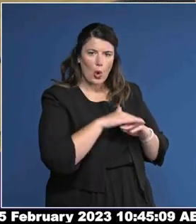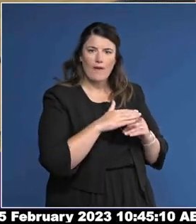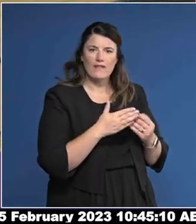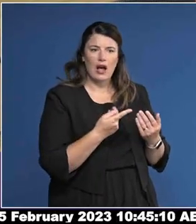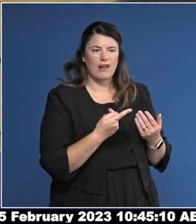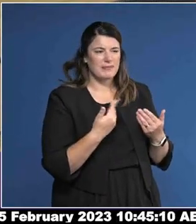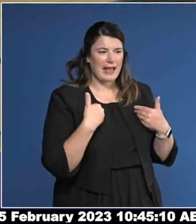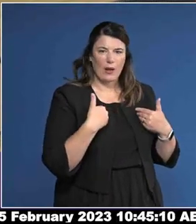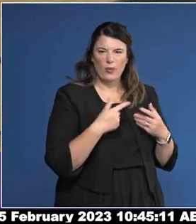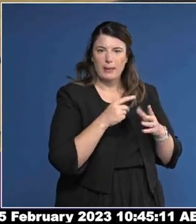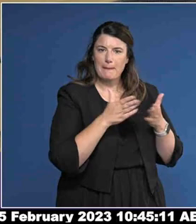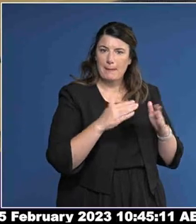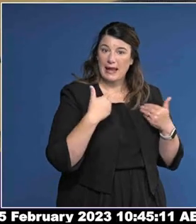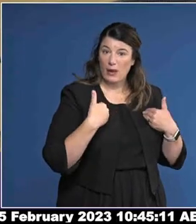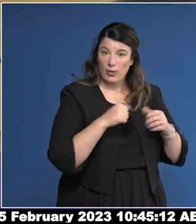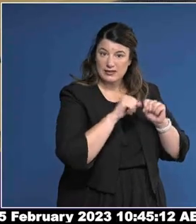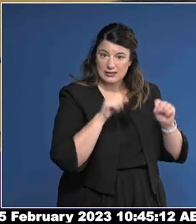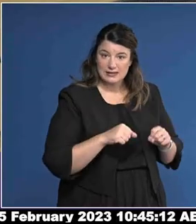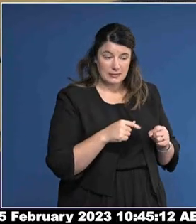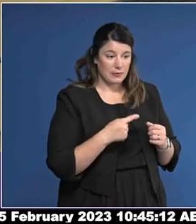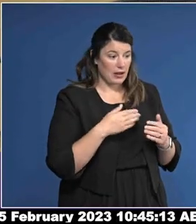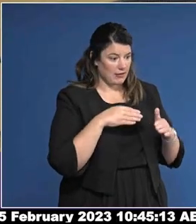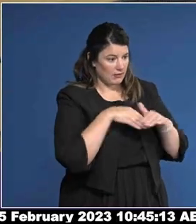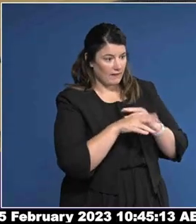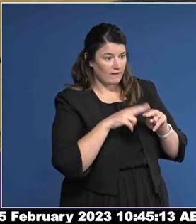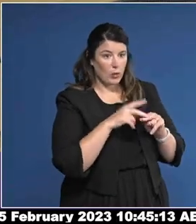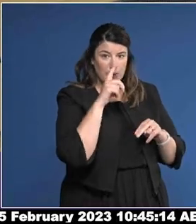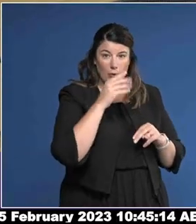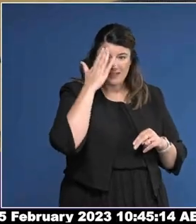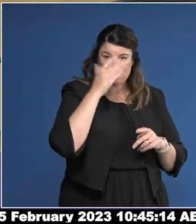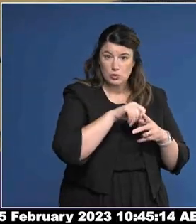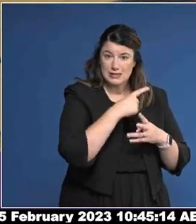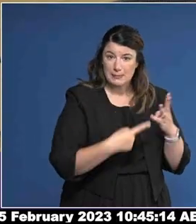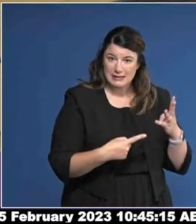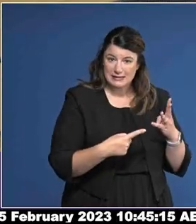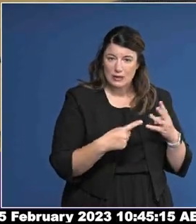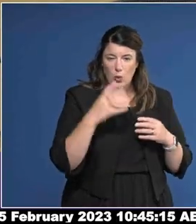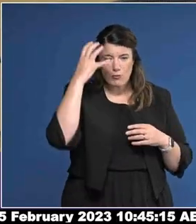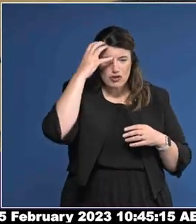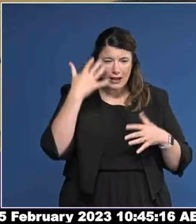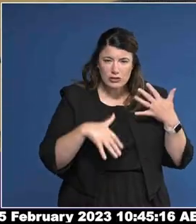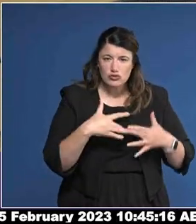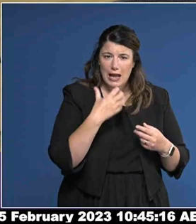for people with cognitive disability, what cried out in the evidence was the lack of